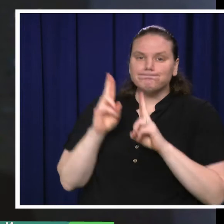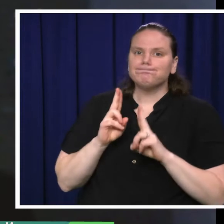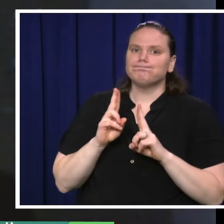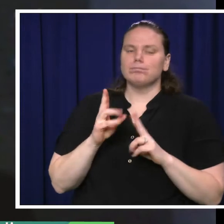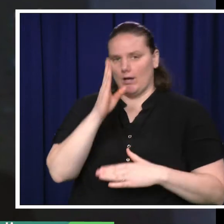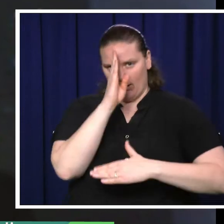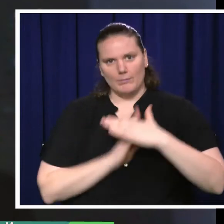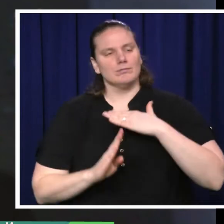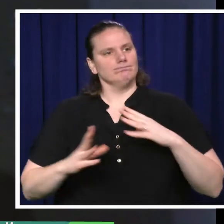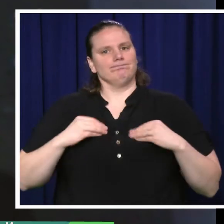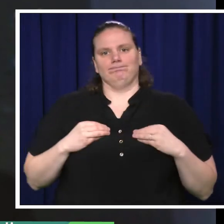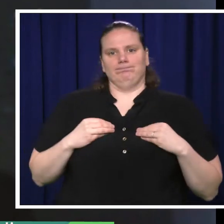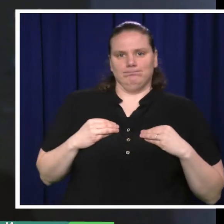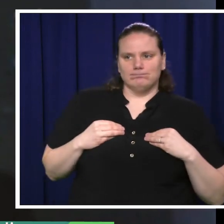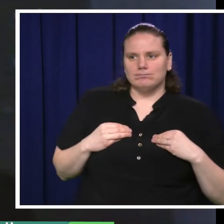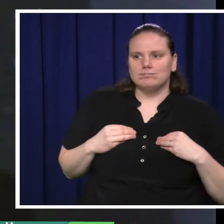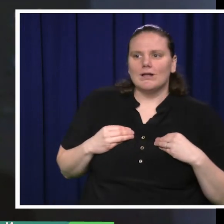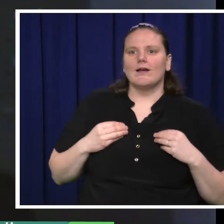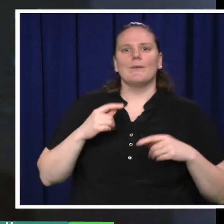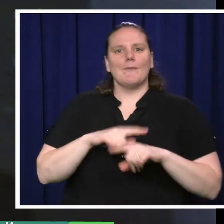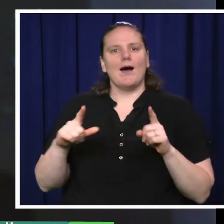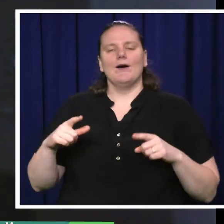So this is a great honor and I'm humbled by it.